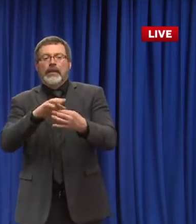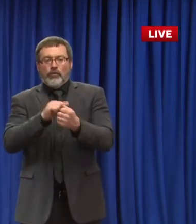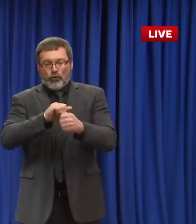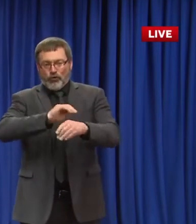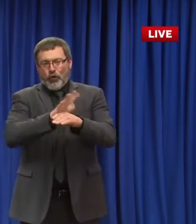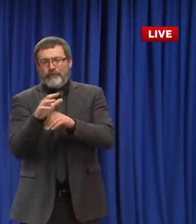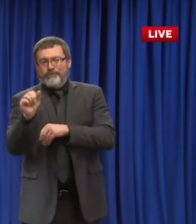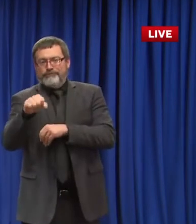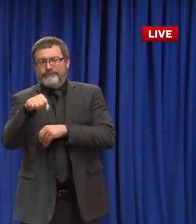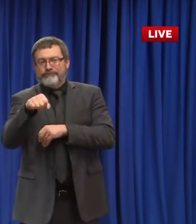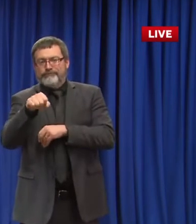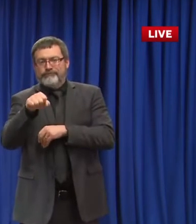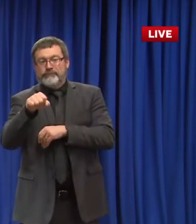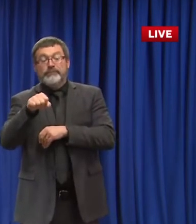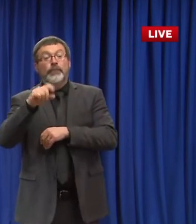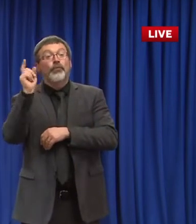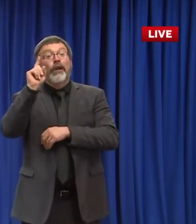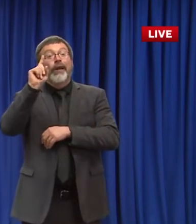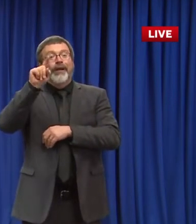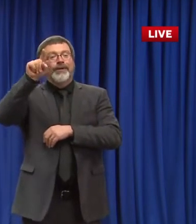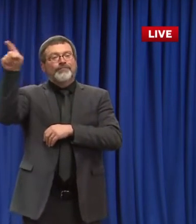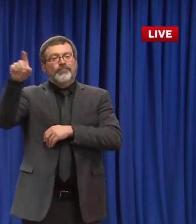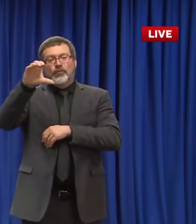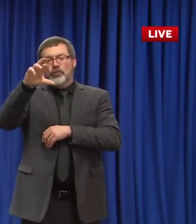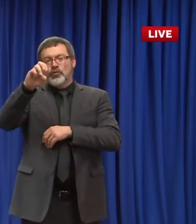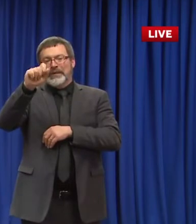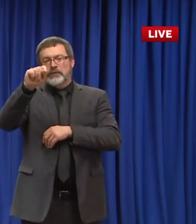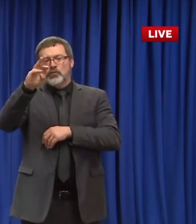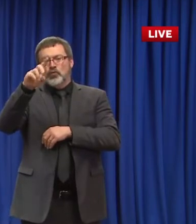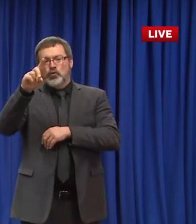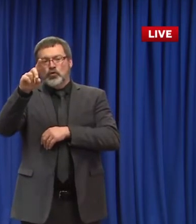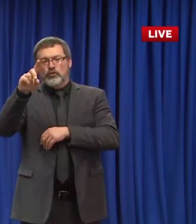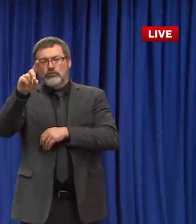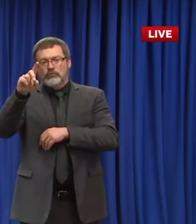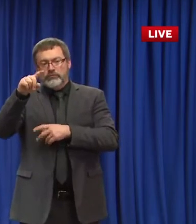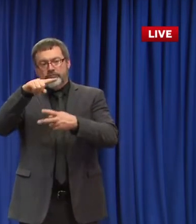WE’RE IN OUR OUTBREAK FACILITIES ONE WAS AT CRESTWOOD.